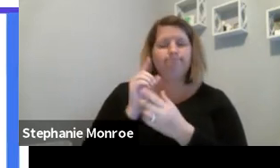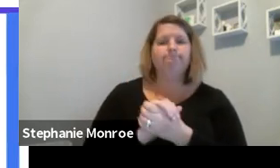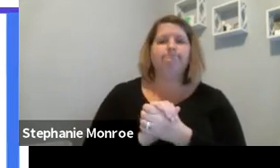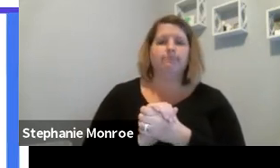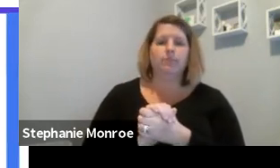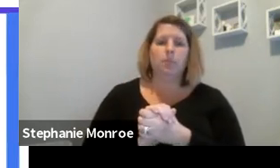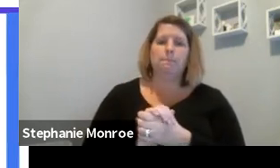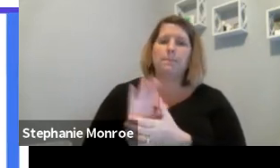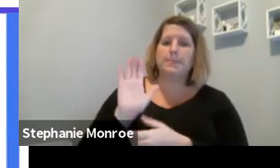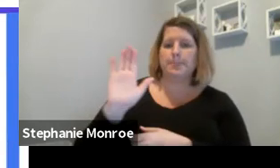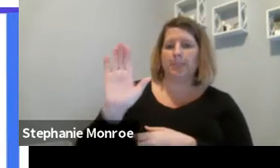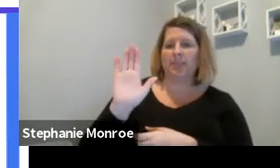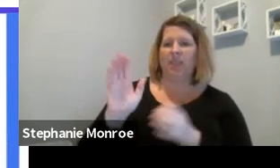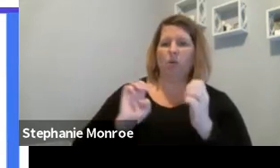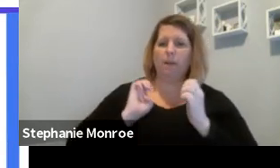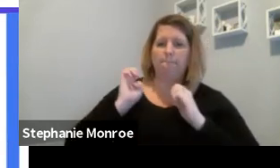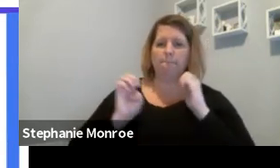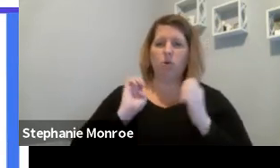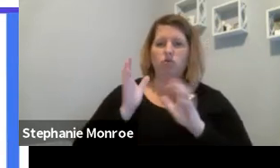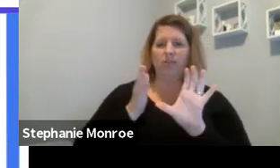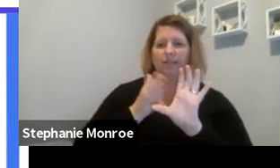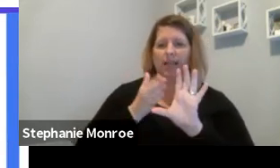their emotional and psychological state.